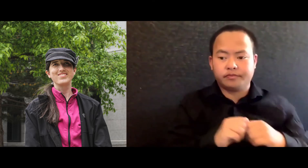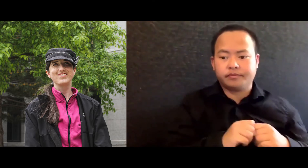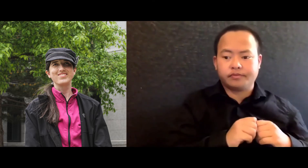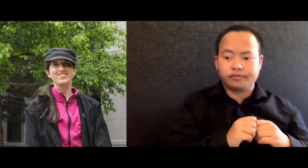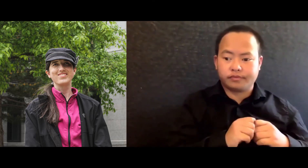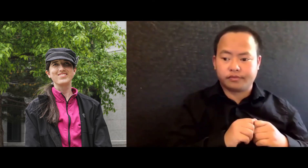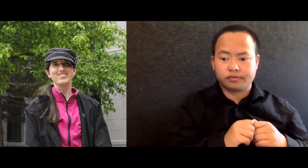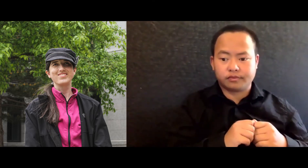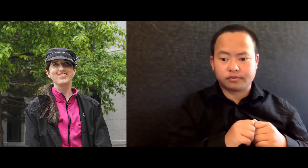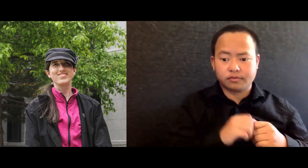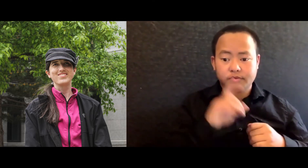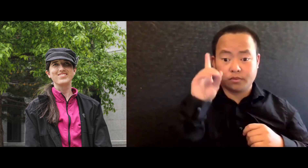Do they even see us?